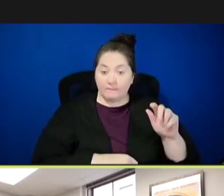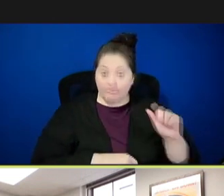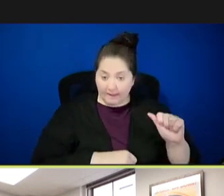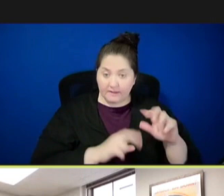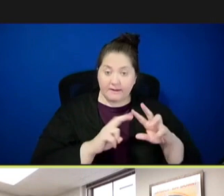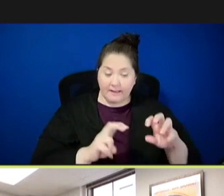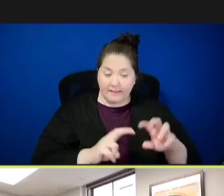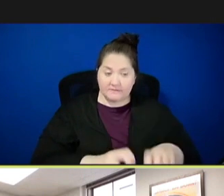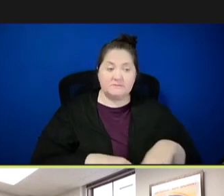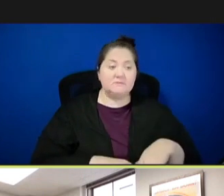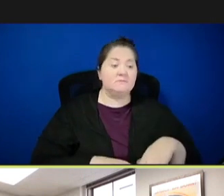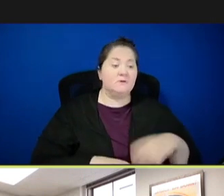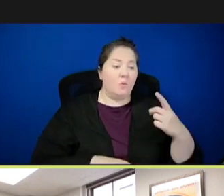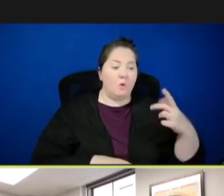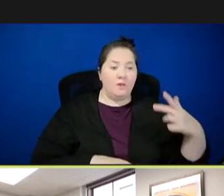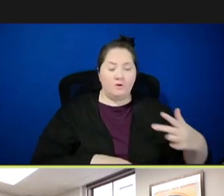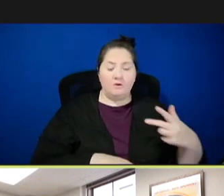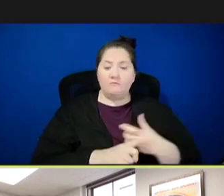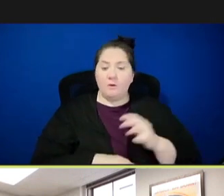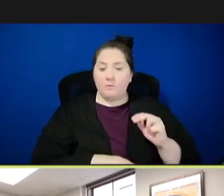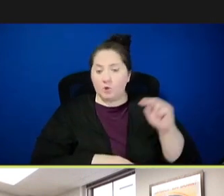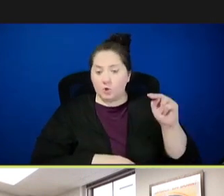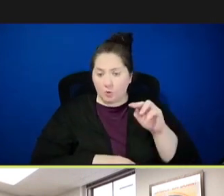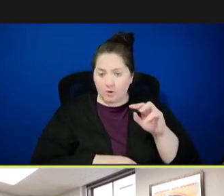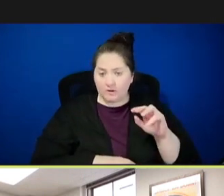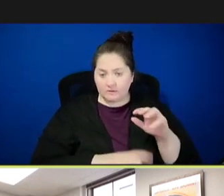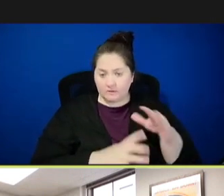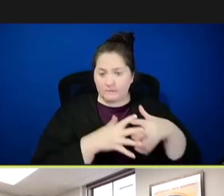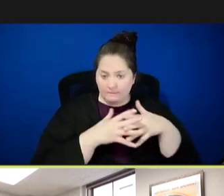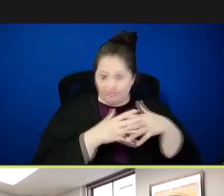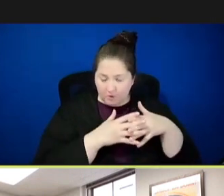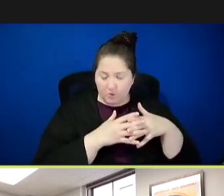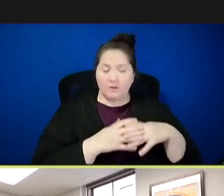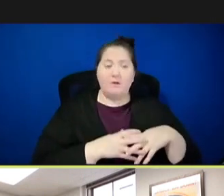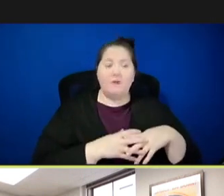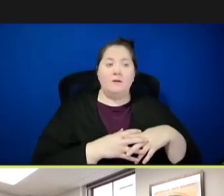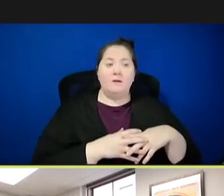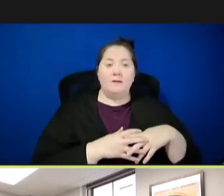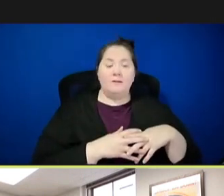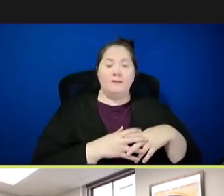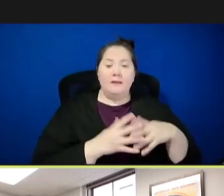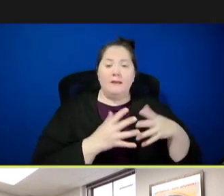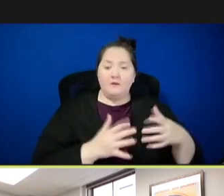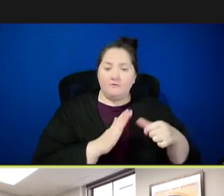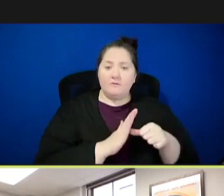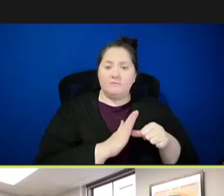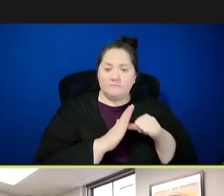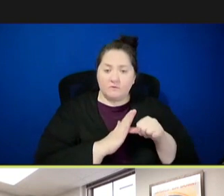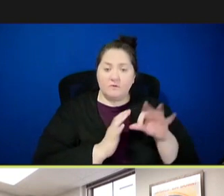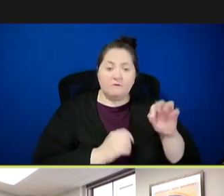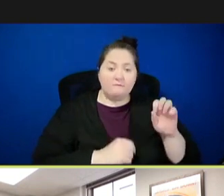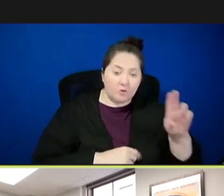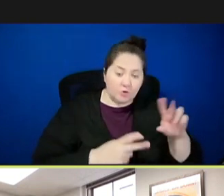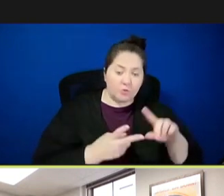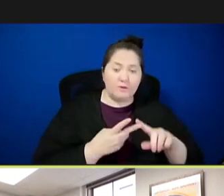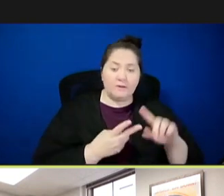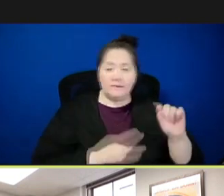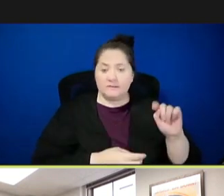studies are from North America and they heavily emphasize flu and Tdap. So, they might be getting